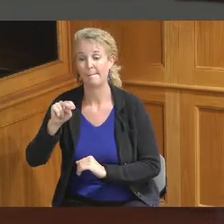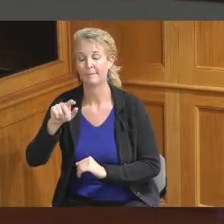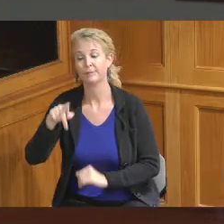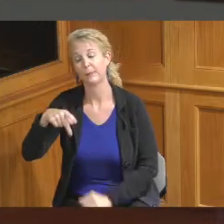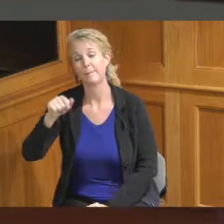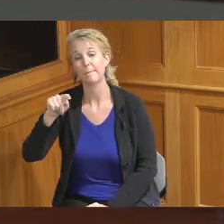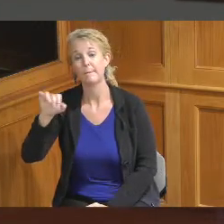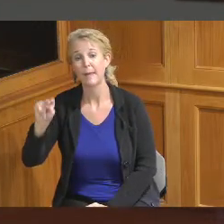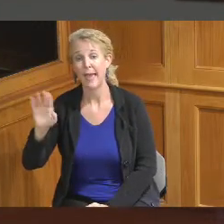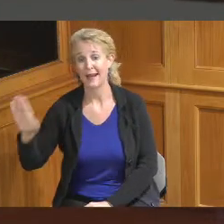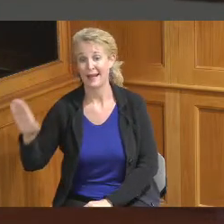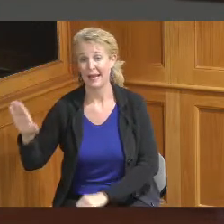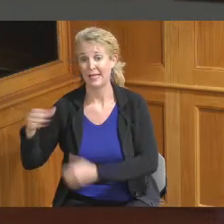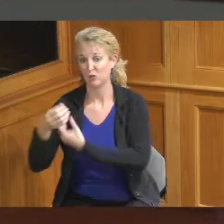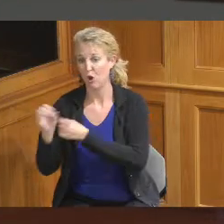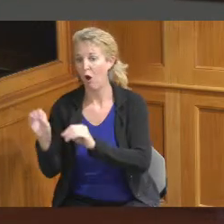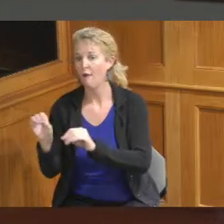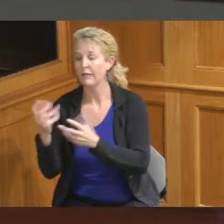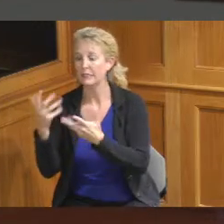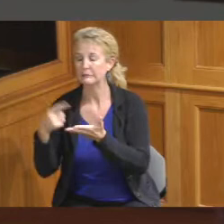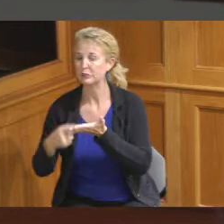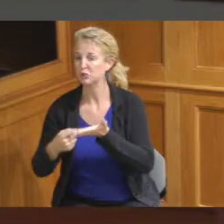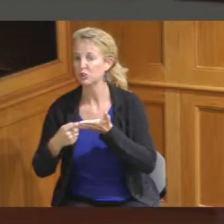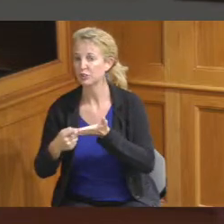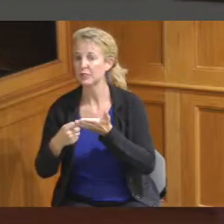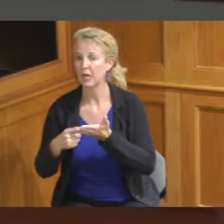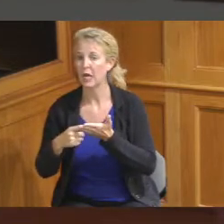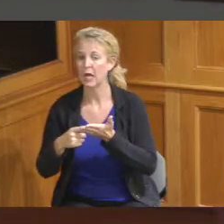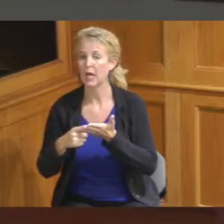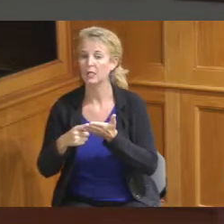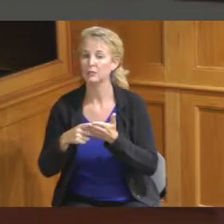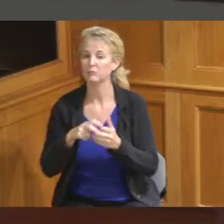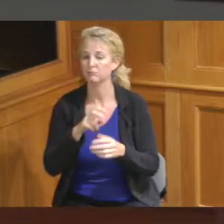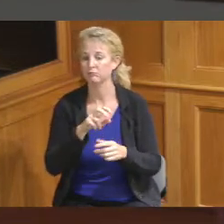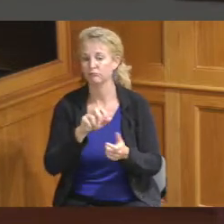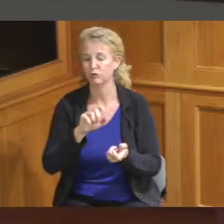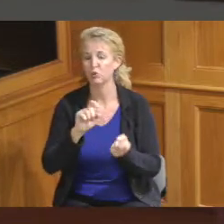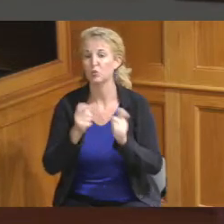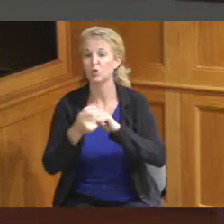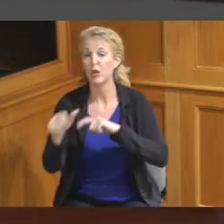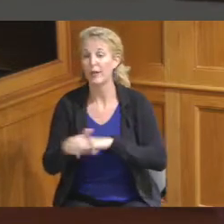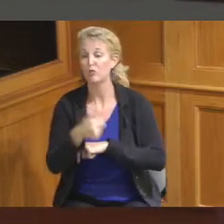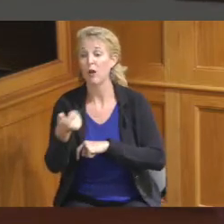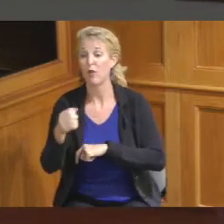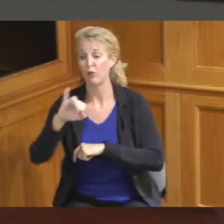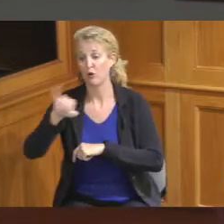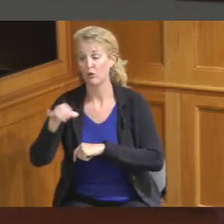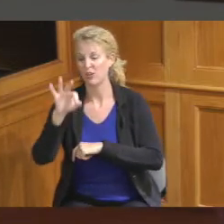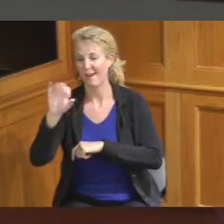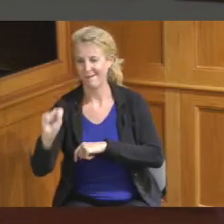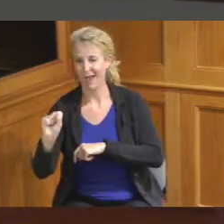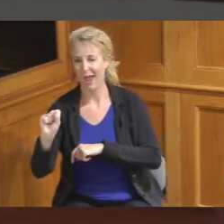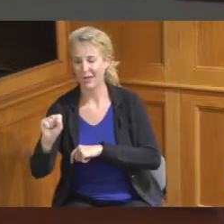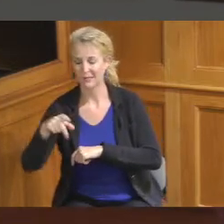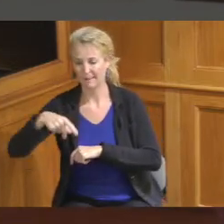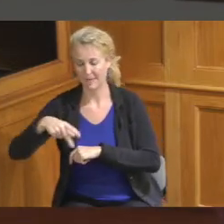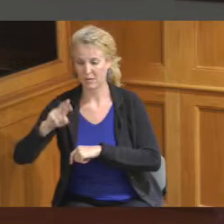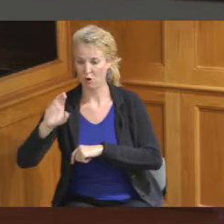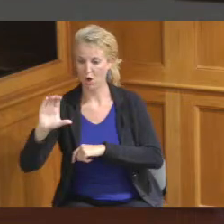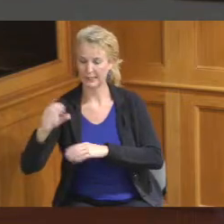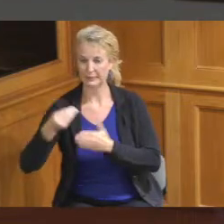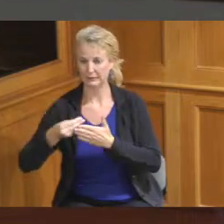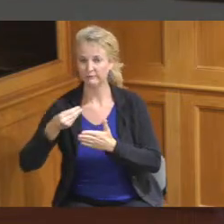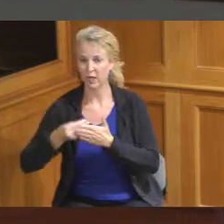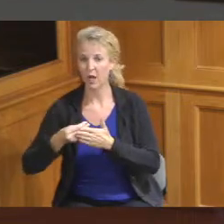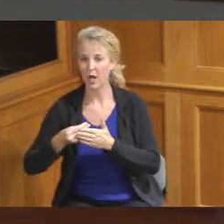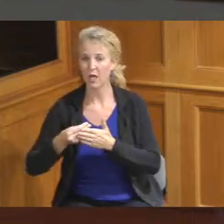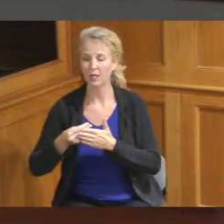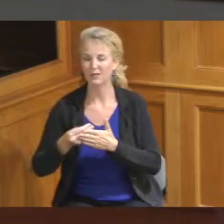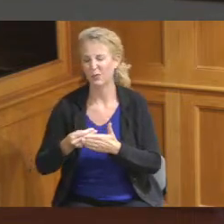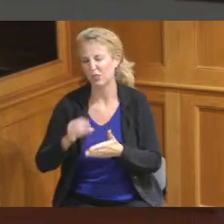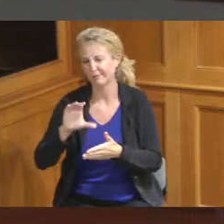to uh other JFS tools the prevention retention contingency or PRC funds which are cash assistance